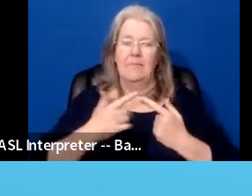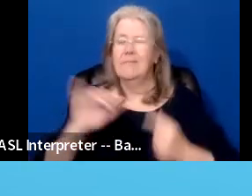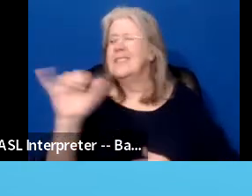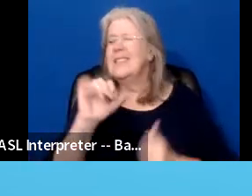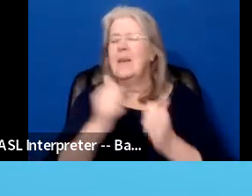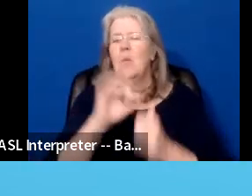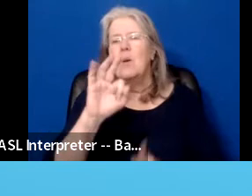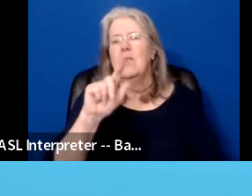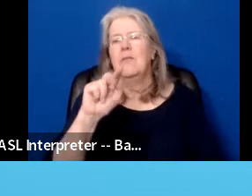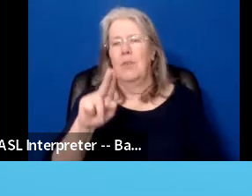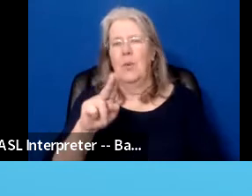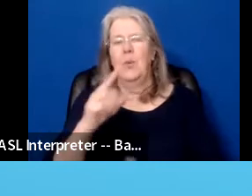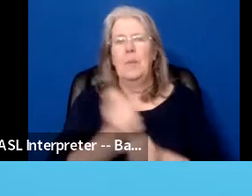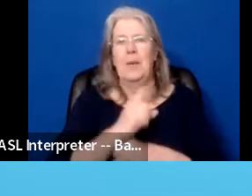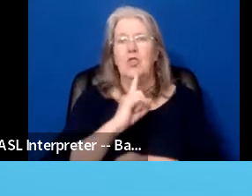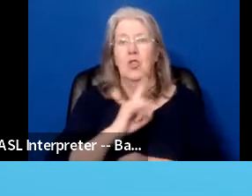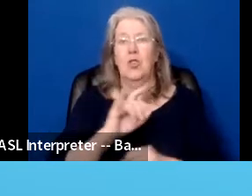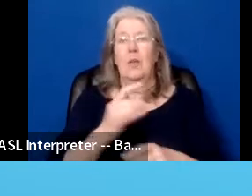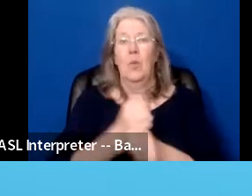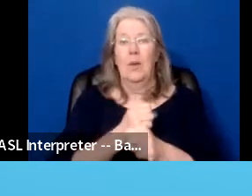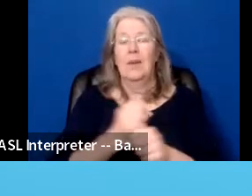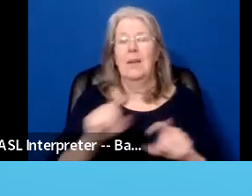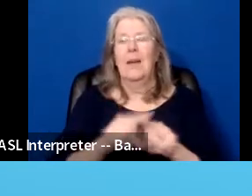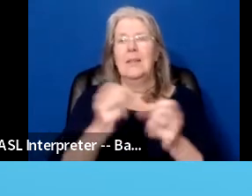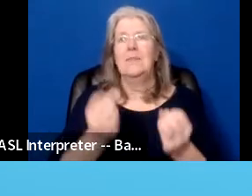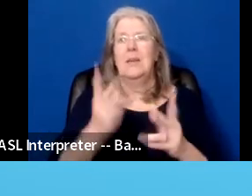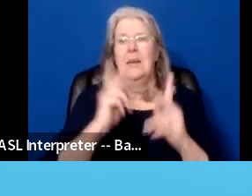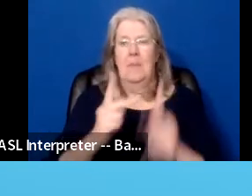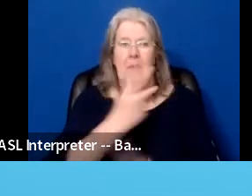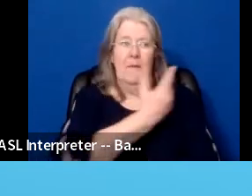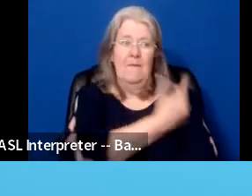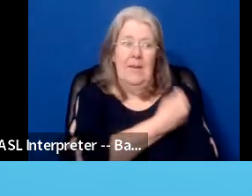We need to make sure that we get as many people vaccinated as we possibly can, so that we